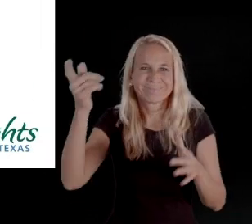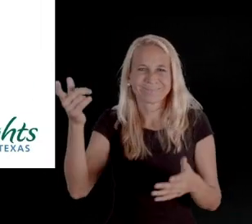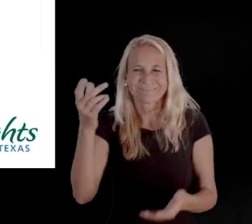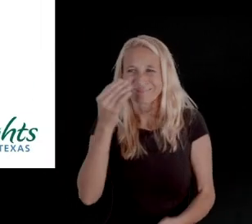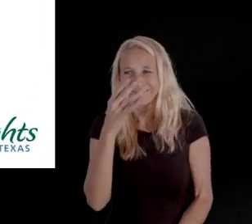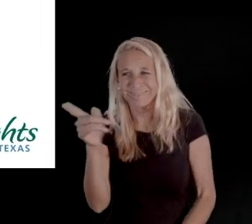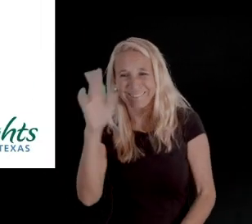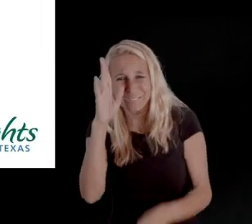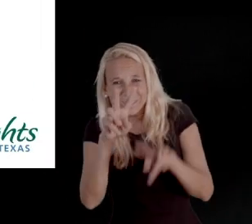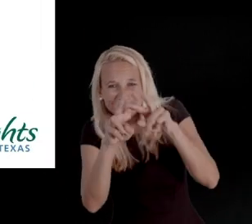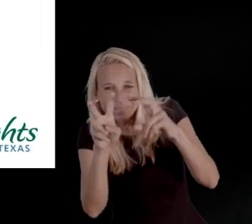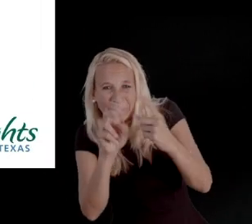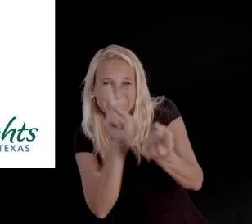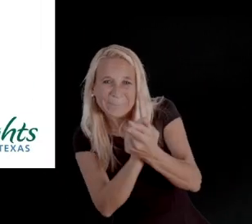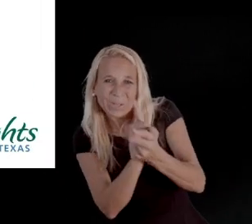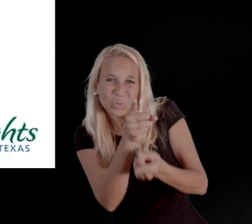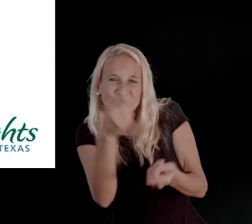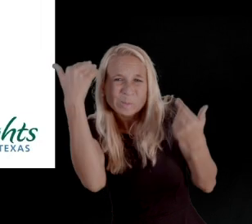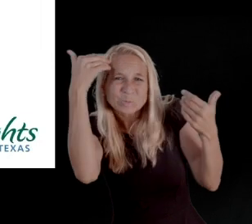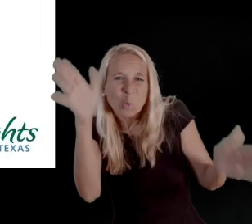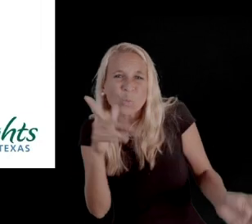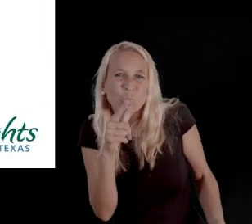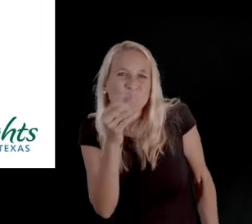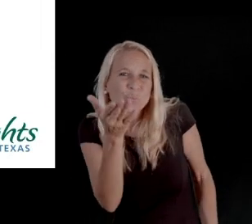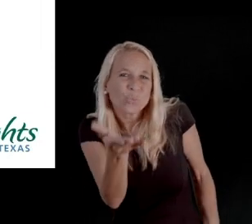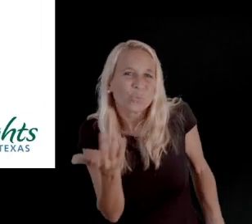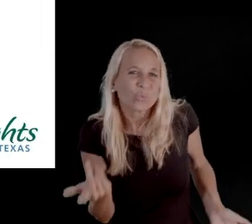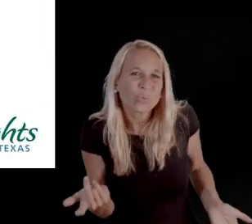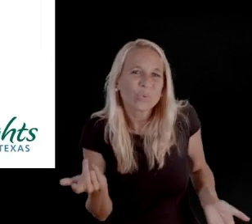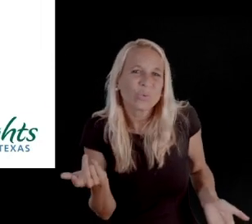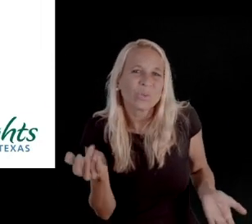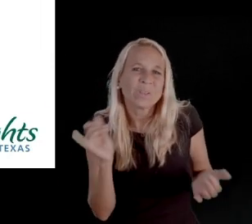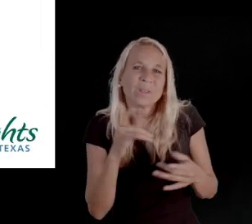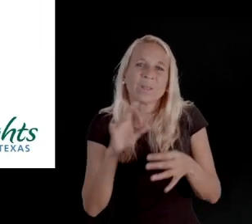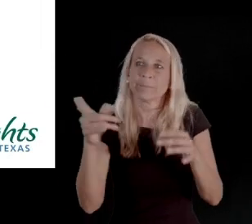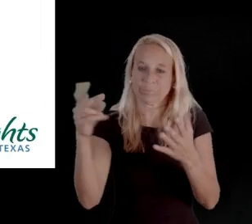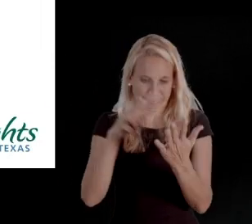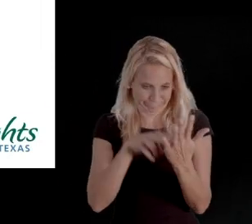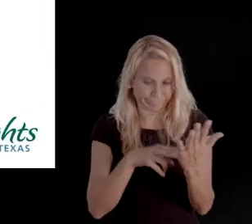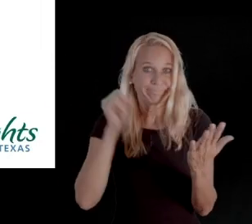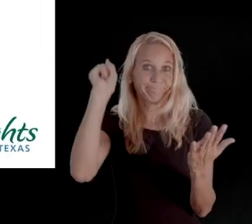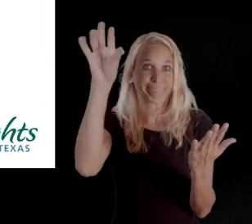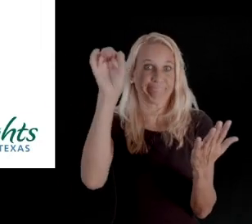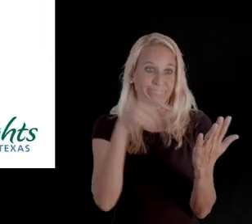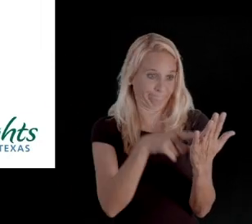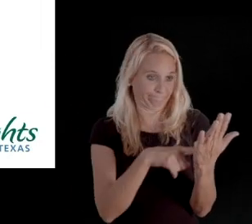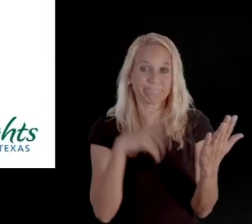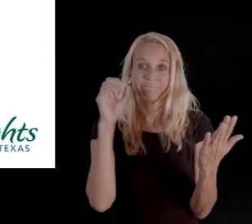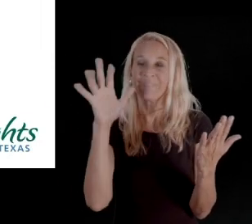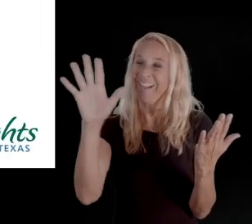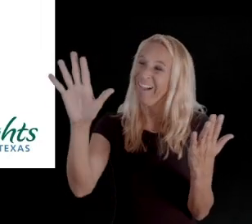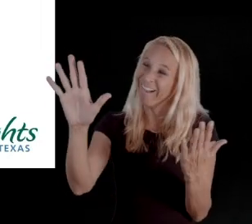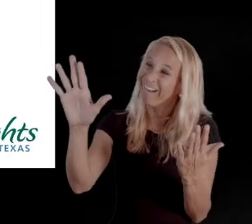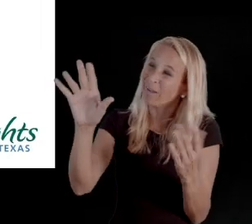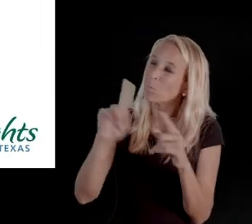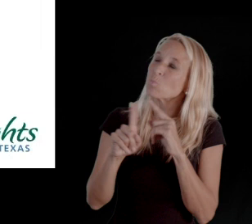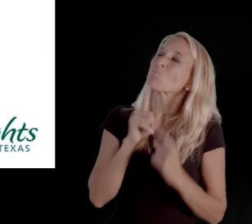They don't know the person. They're also going based off of what's in writing, versus what's happening.